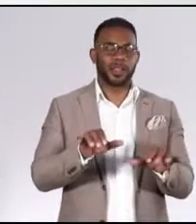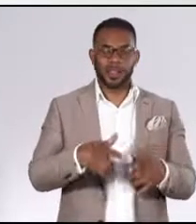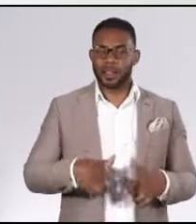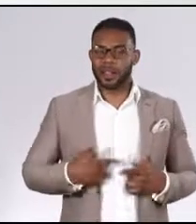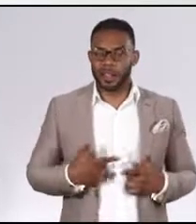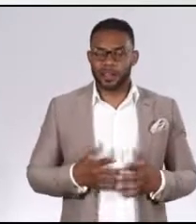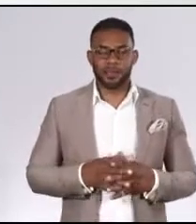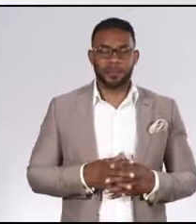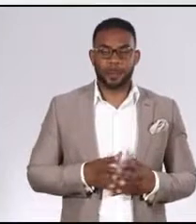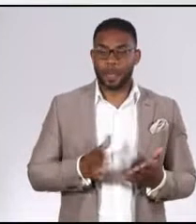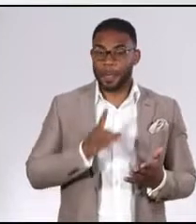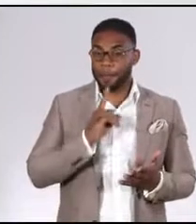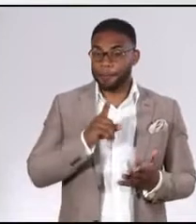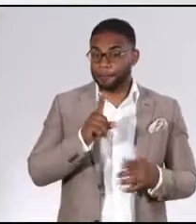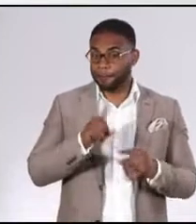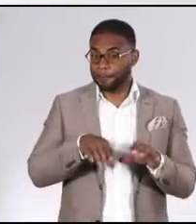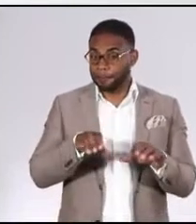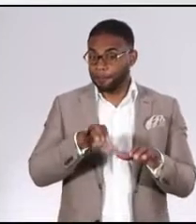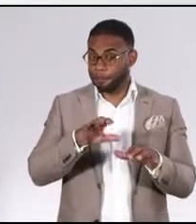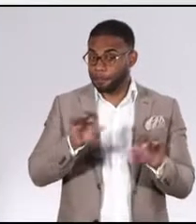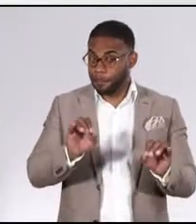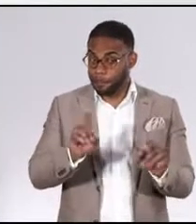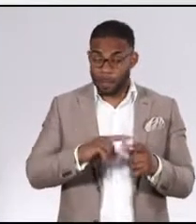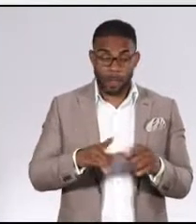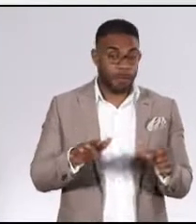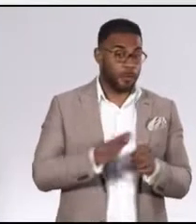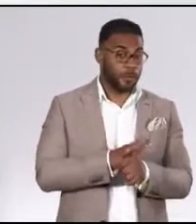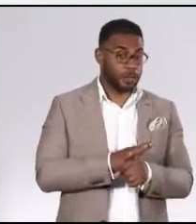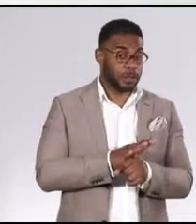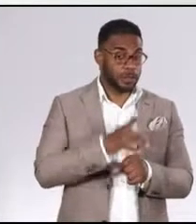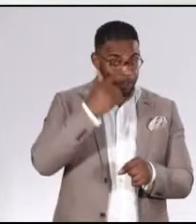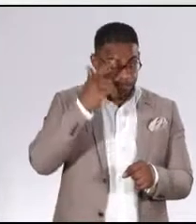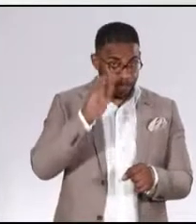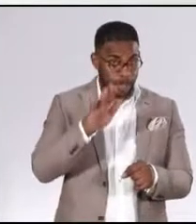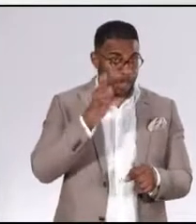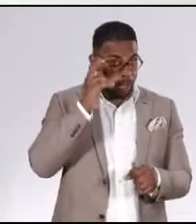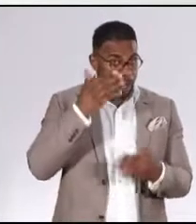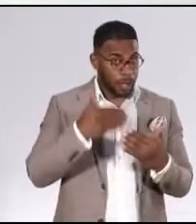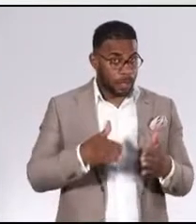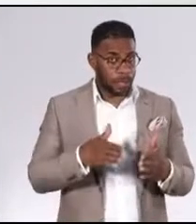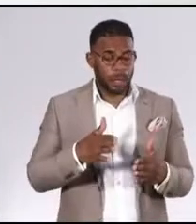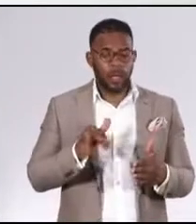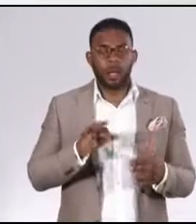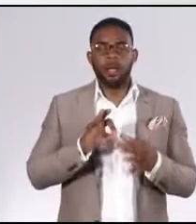that maybe you can't do it all or as fully, because of your hearing loss and associated symptoms.